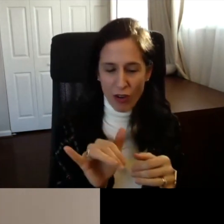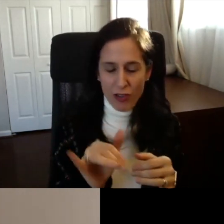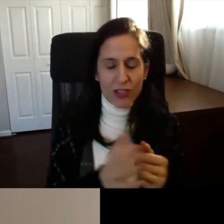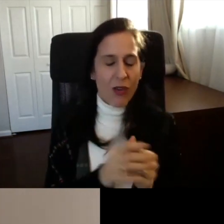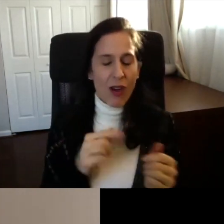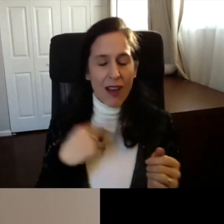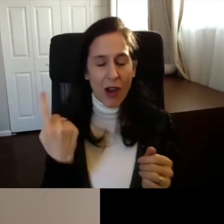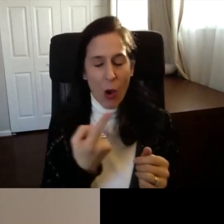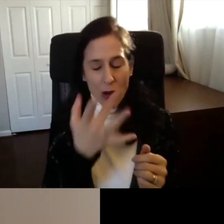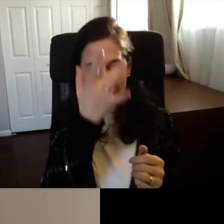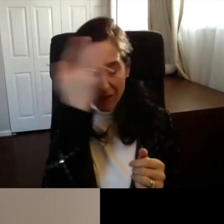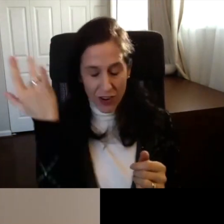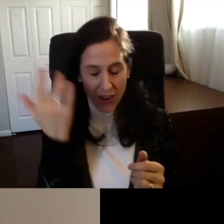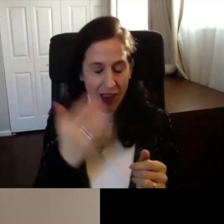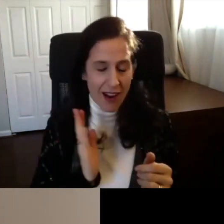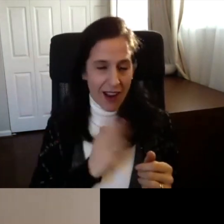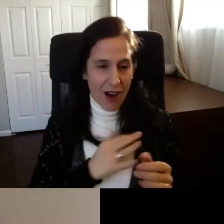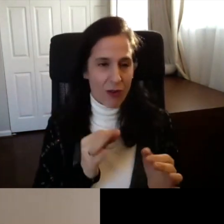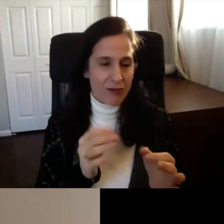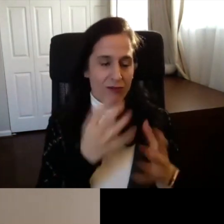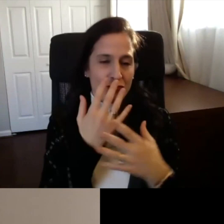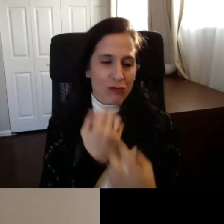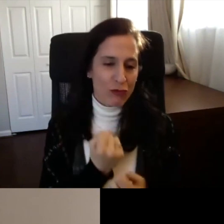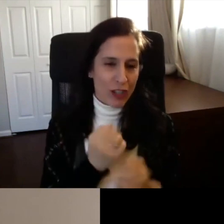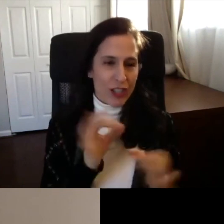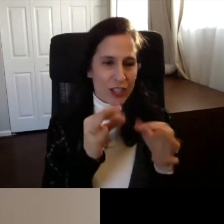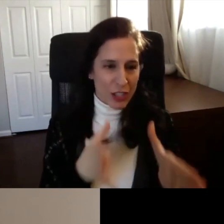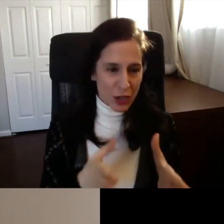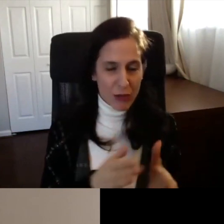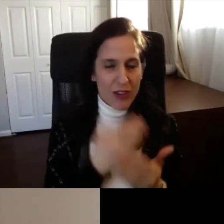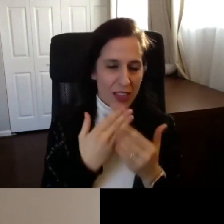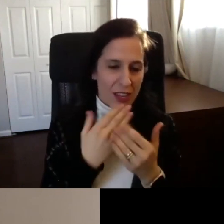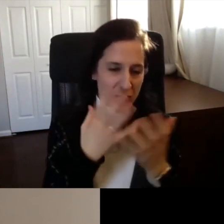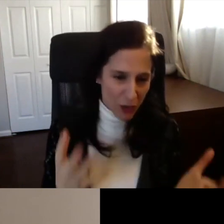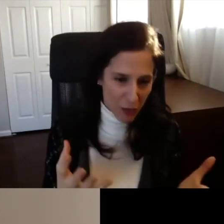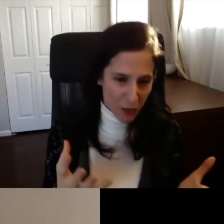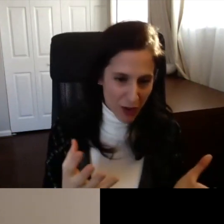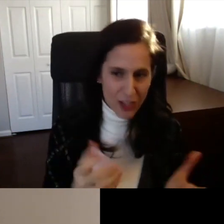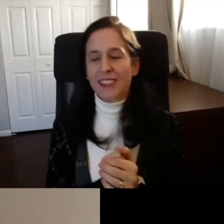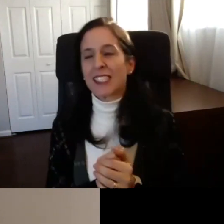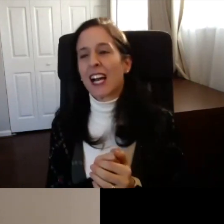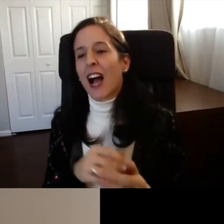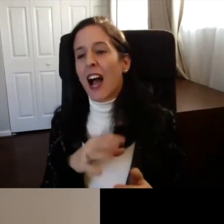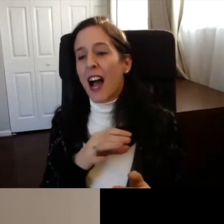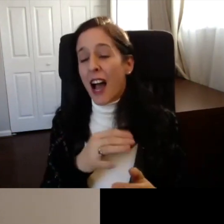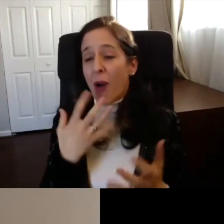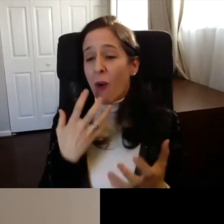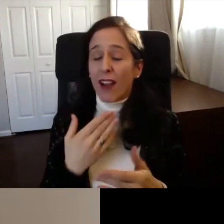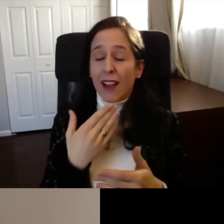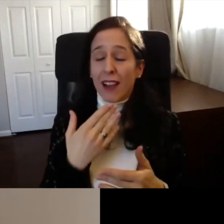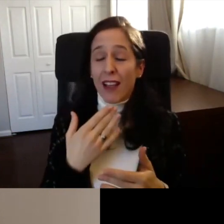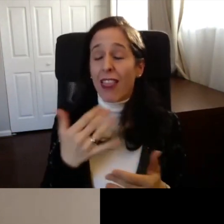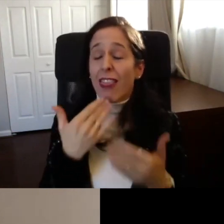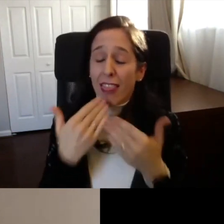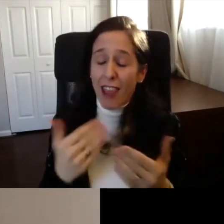to thank our interpreters as well i always forget to thank our wonderful